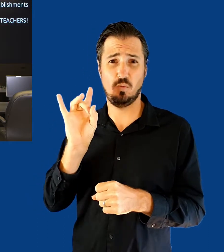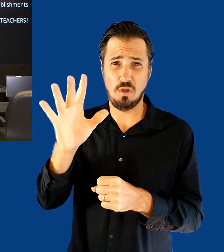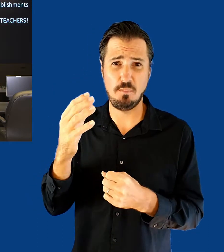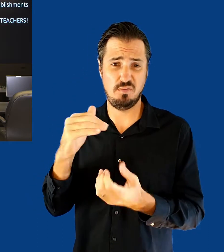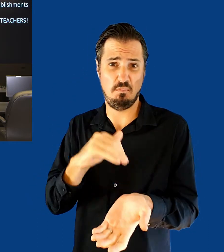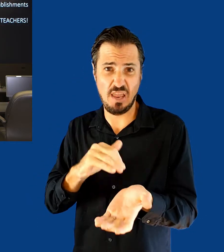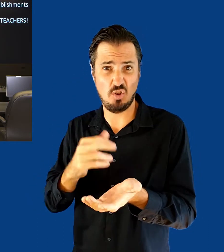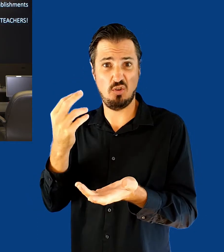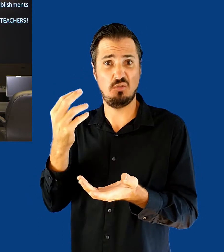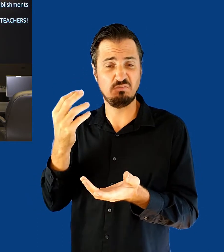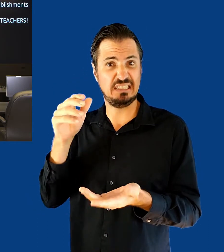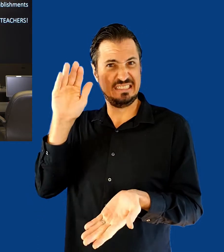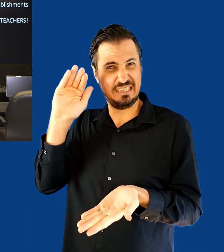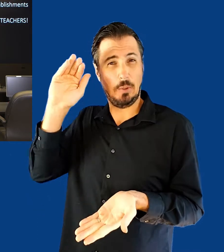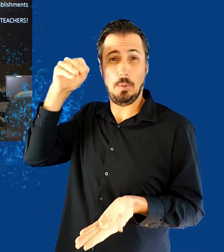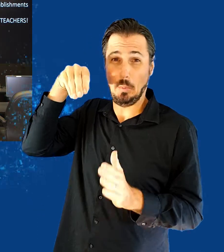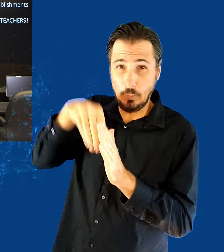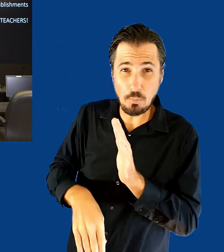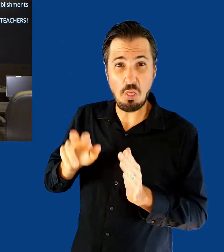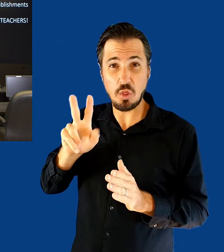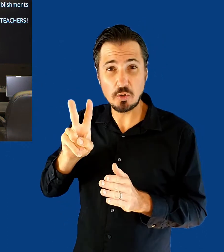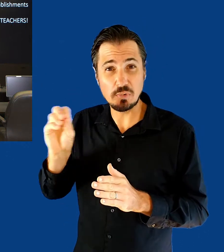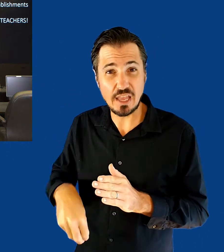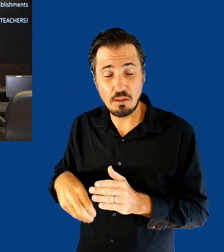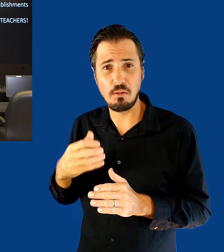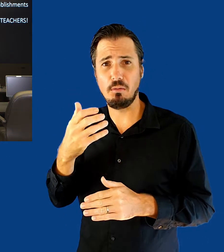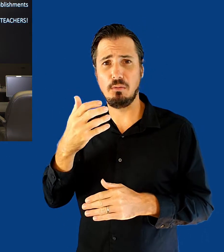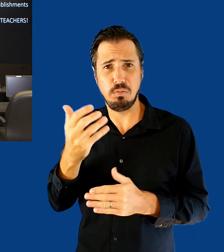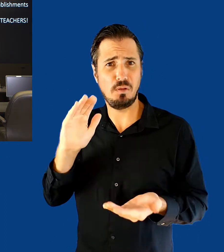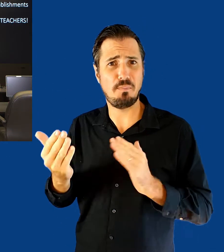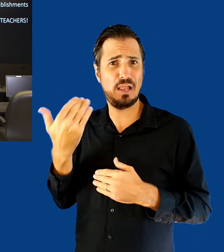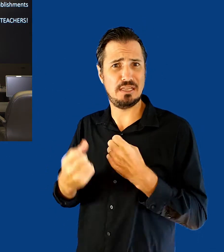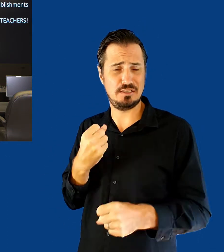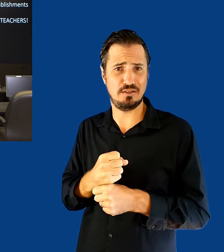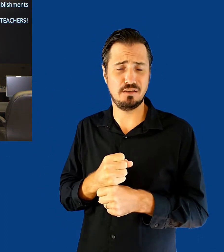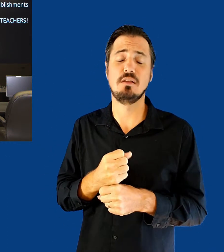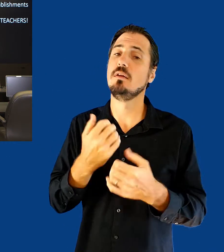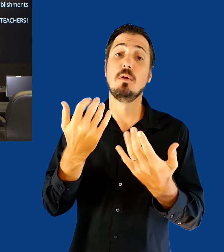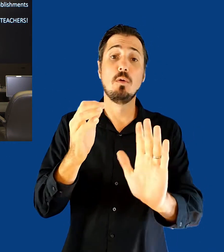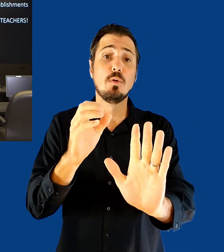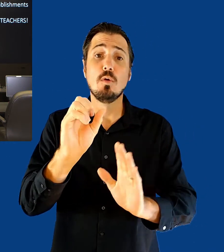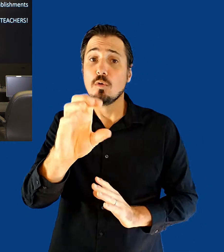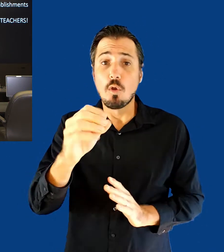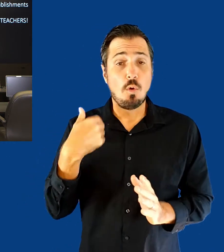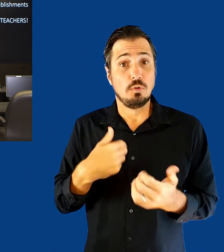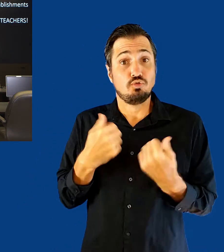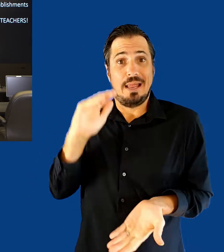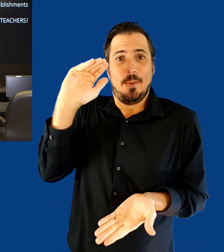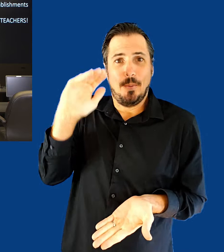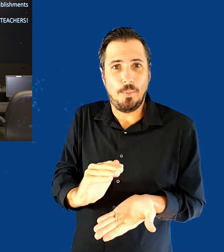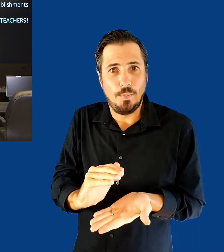So our goal to reduce the workload of our emergency workers, in anticipation of a possible spike in COVID-19 cases, was achieved.